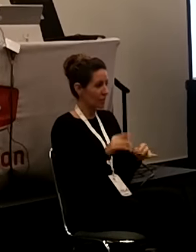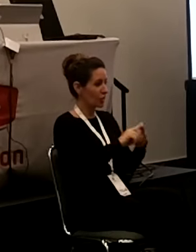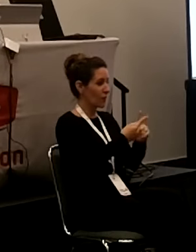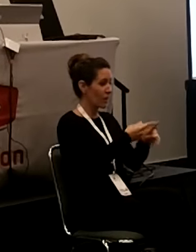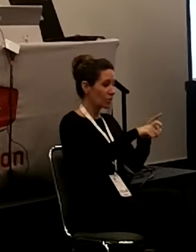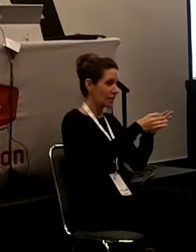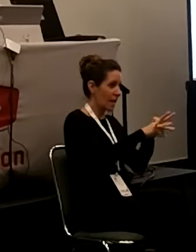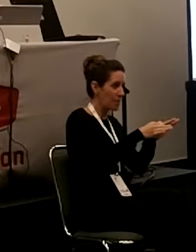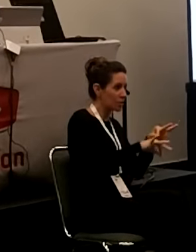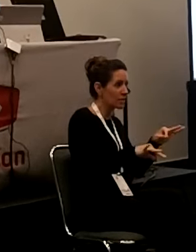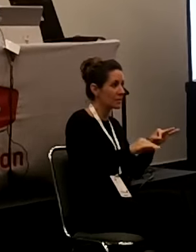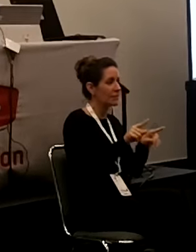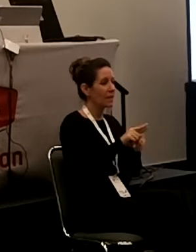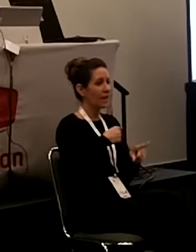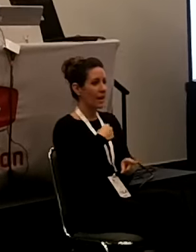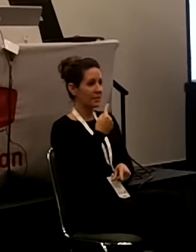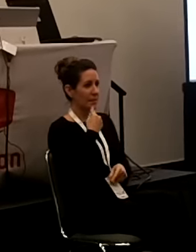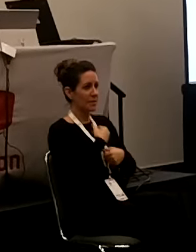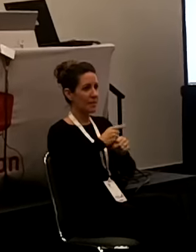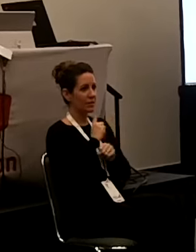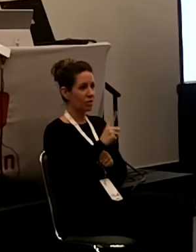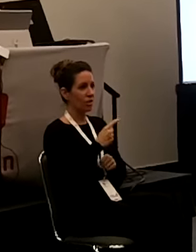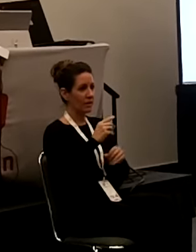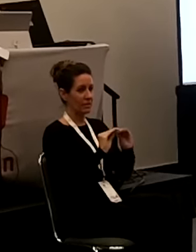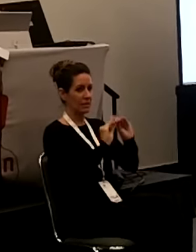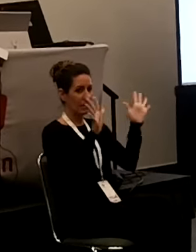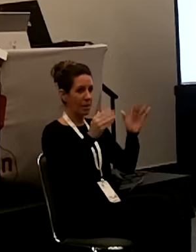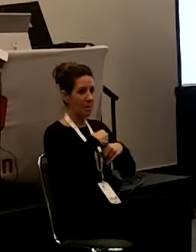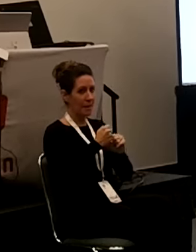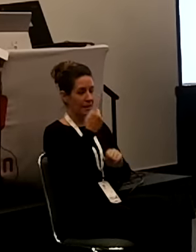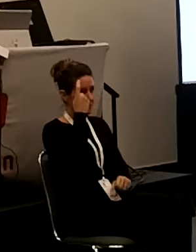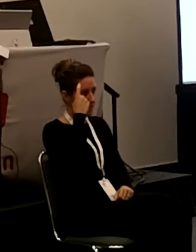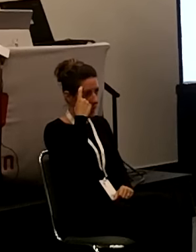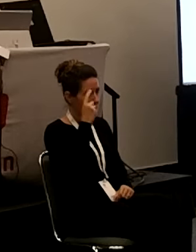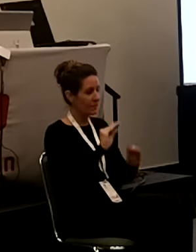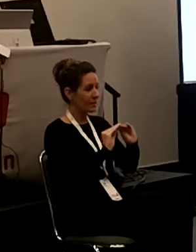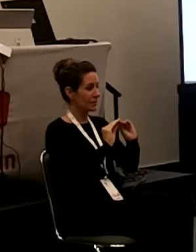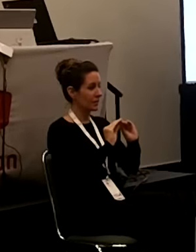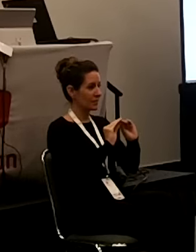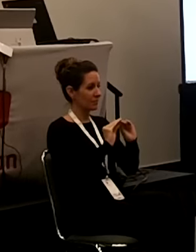you know, just like I said, make sure it all makes sense, it's all clean, relevant and .